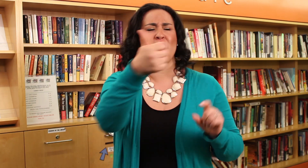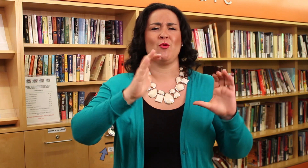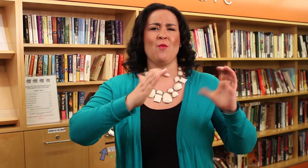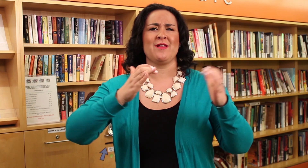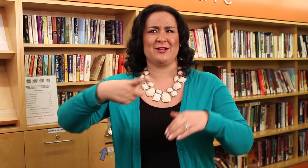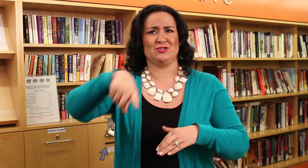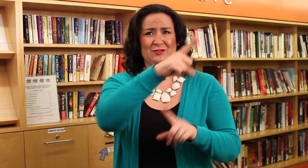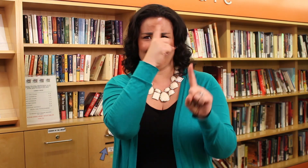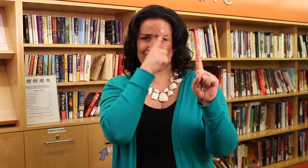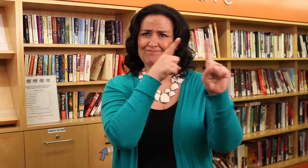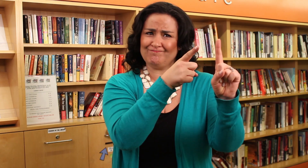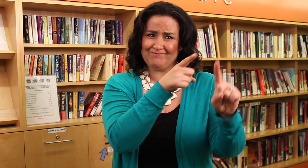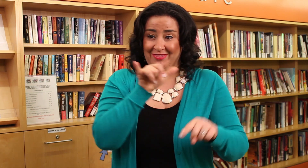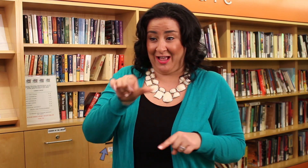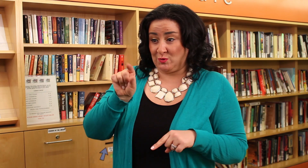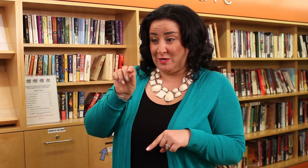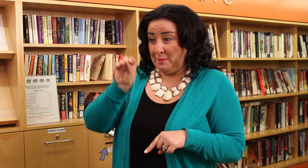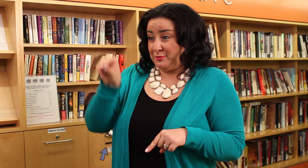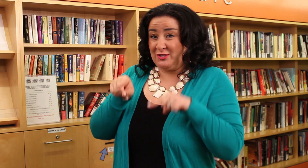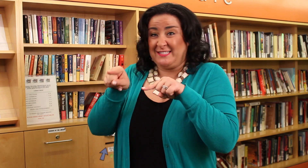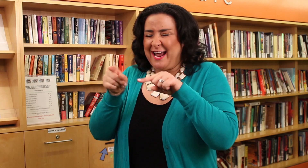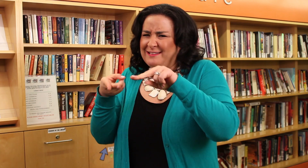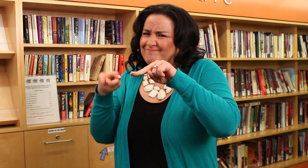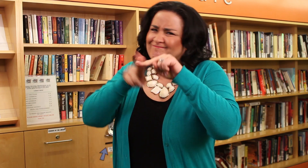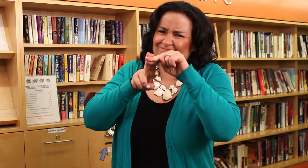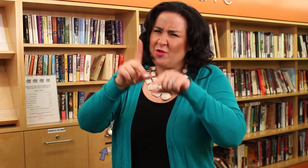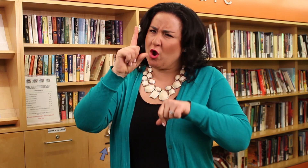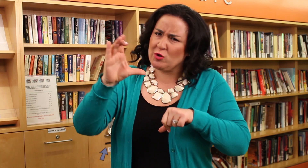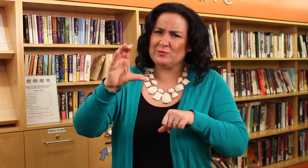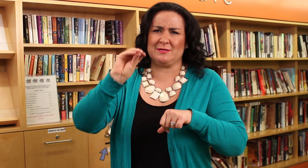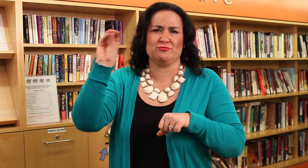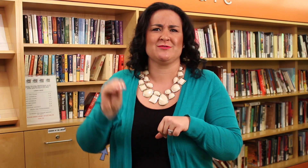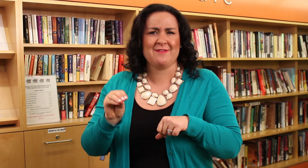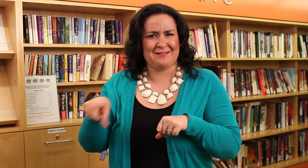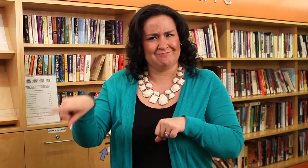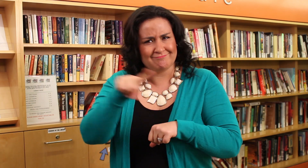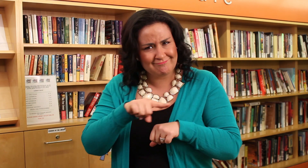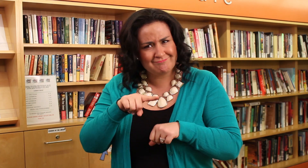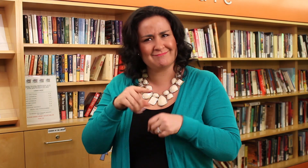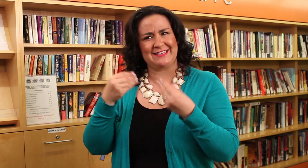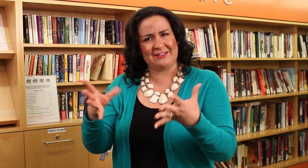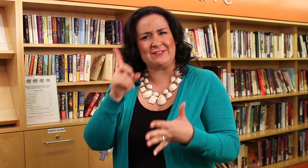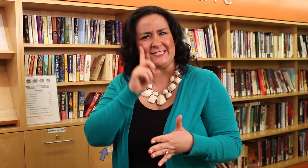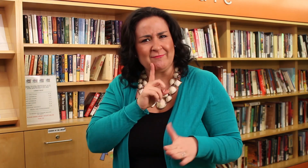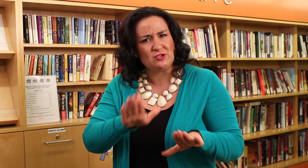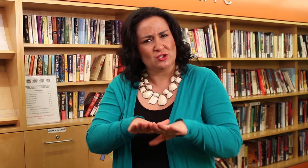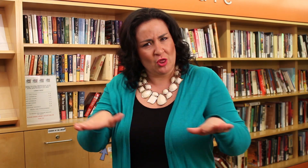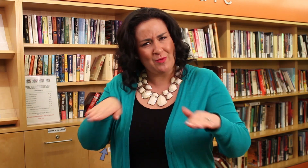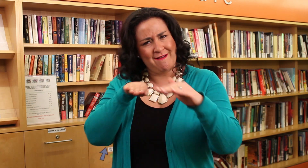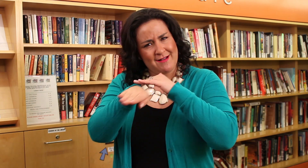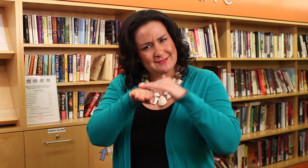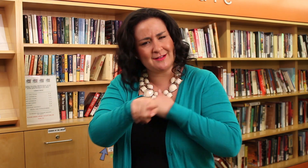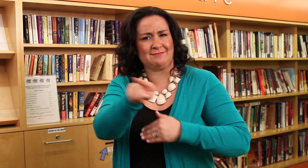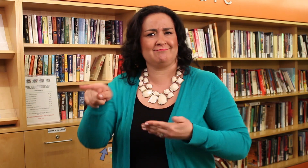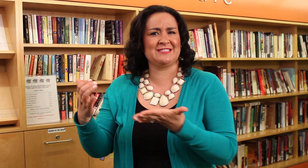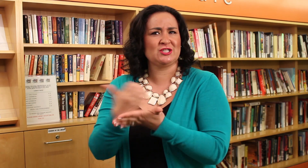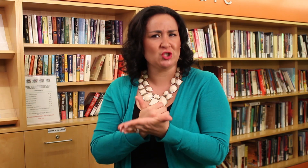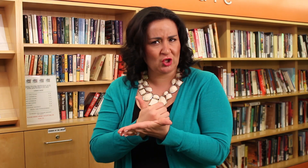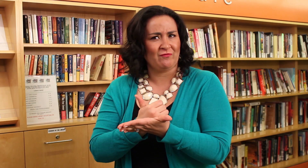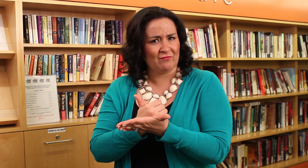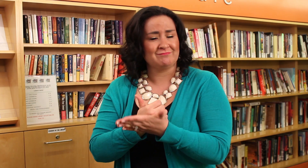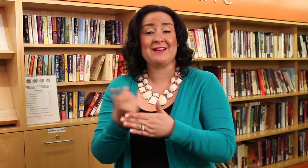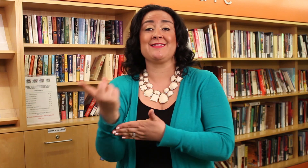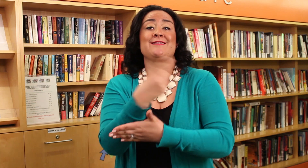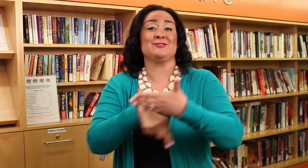20% to 100% and give all Deaf children the access they deserve.